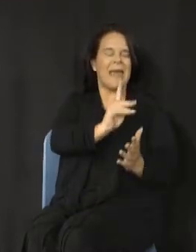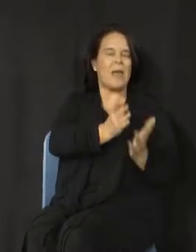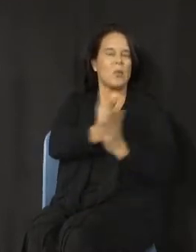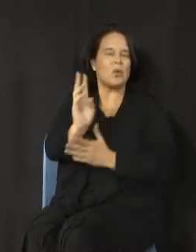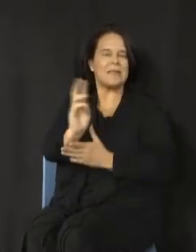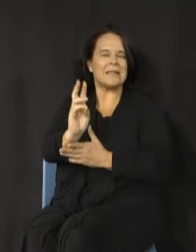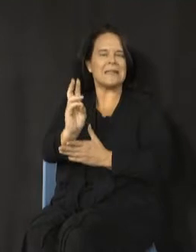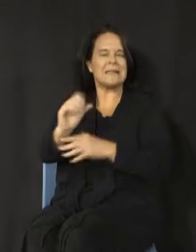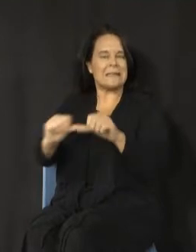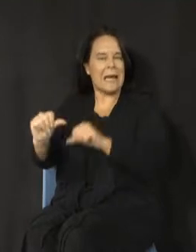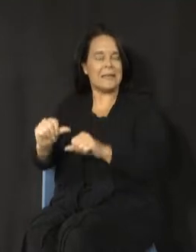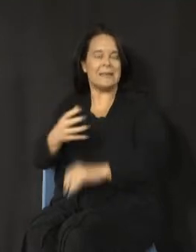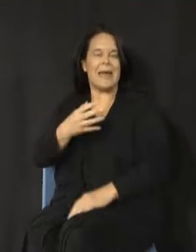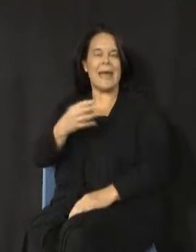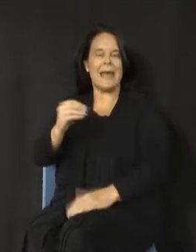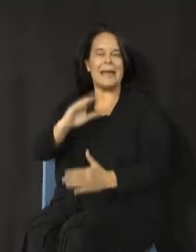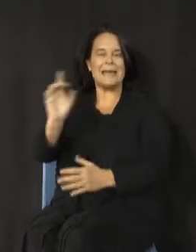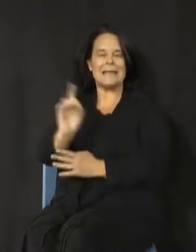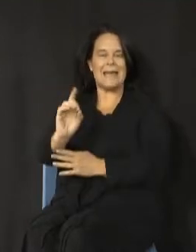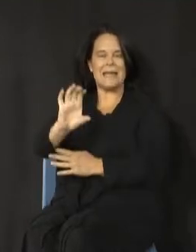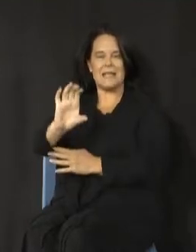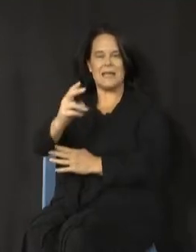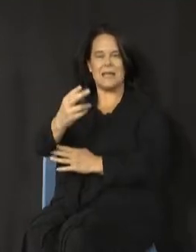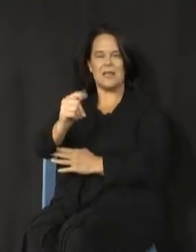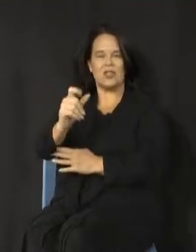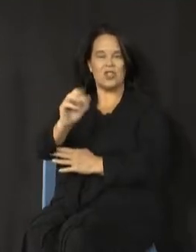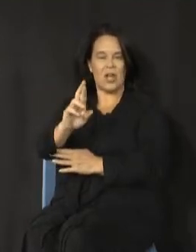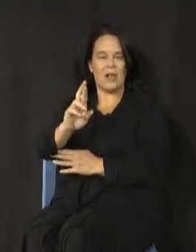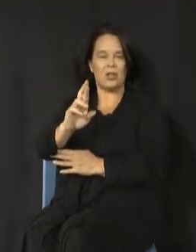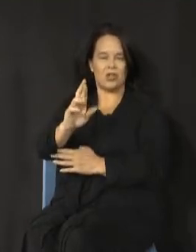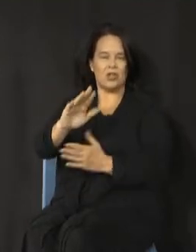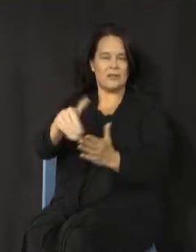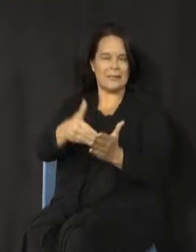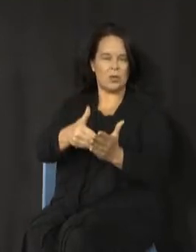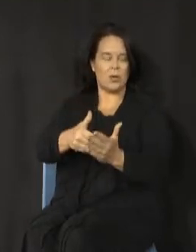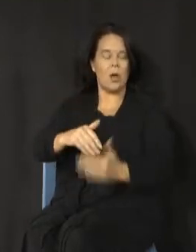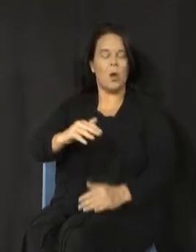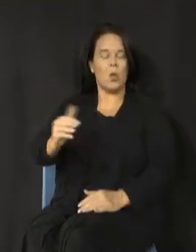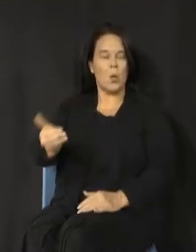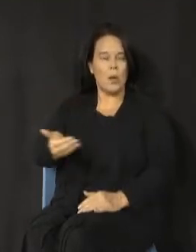Center.